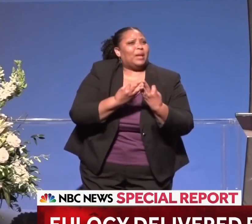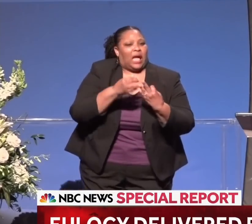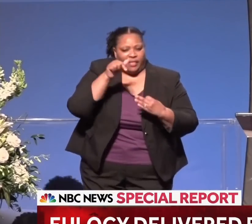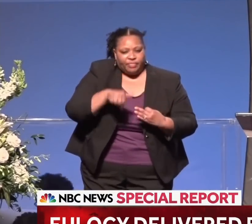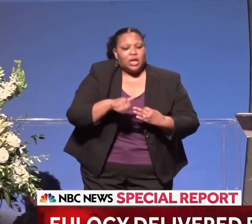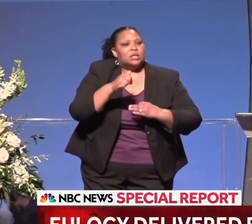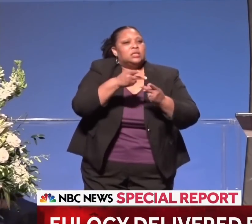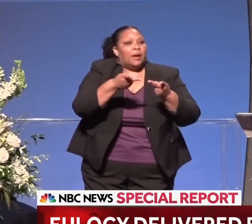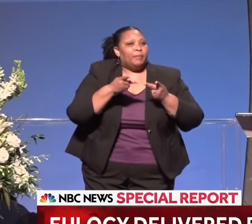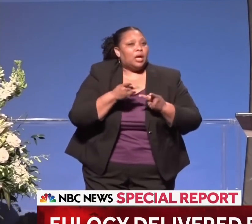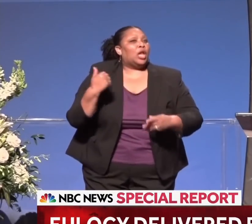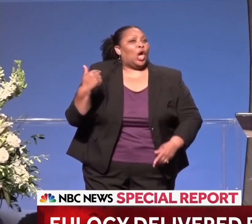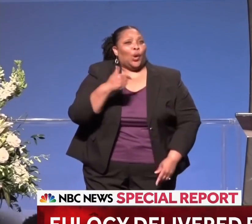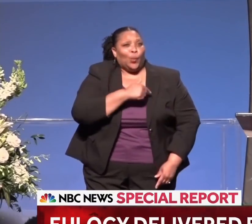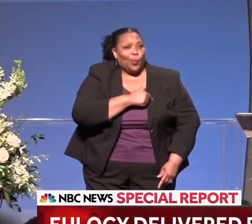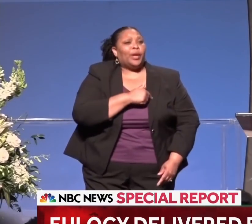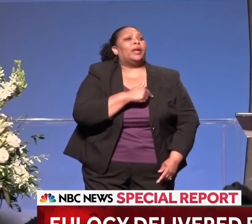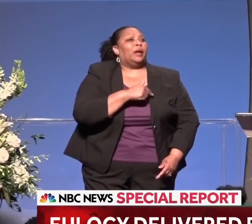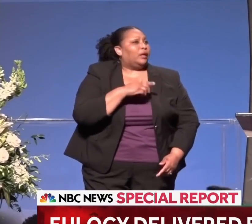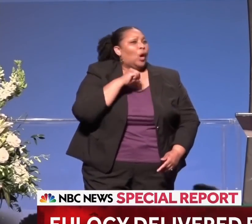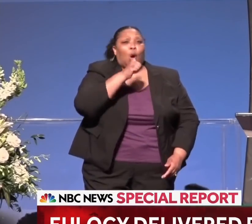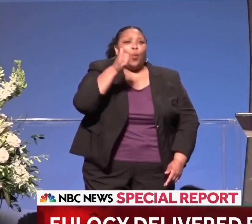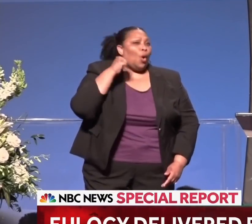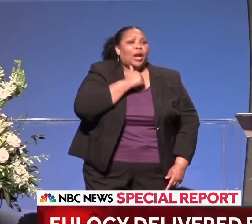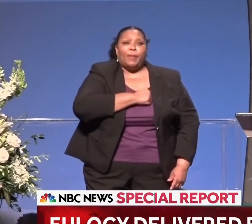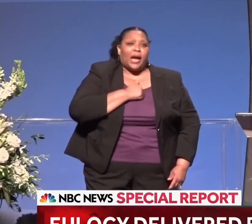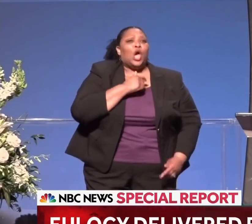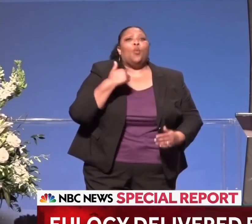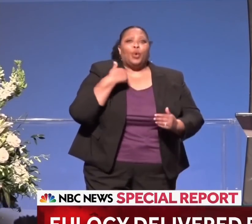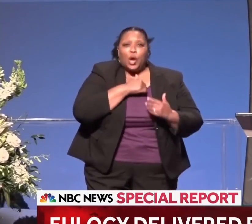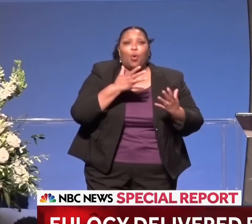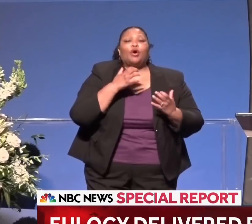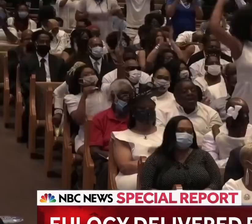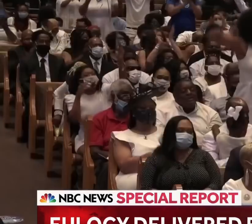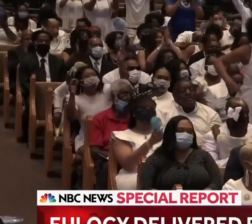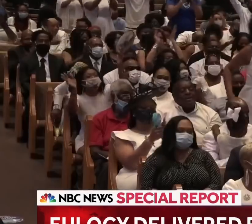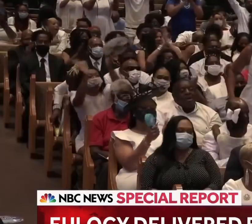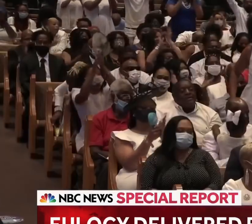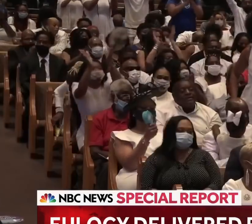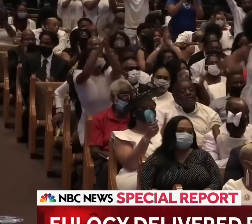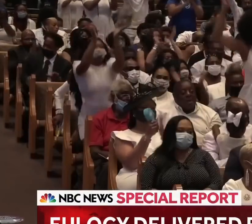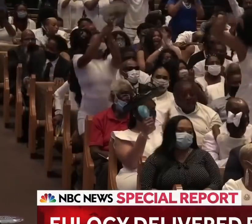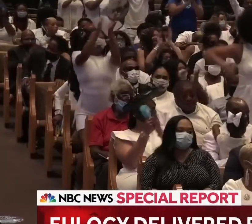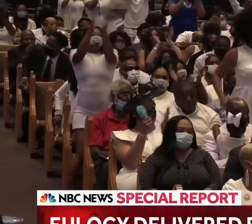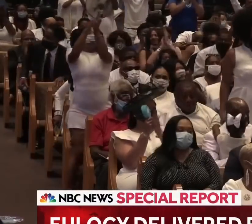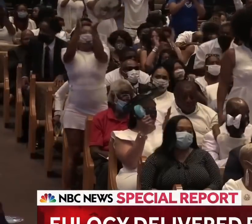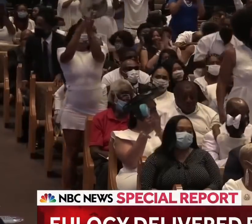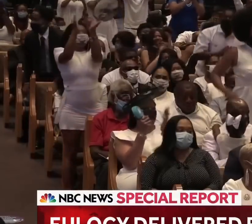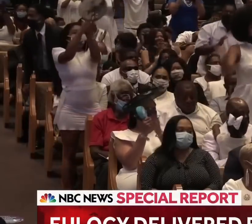THE CAREER YOU STOOD DOWN, CAUSE WHEN COLIN TOOK A KNEE, HE TOOK IT FOR THE FAMILIES IN THIS